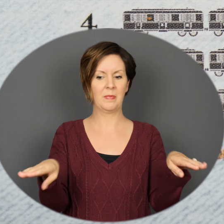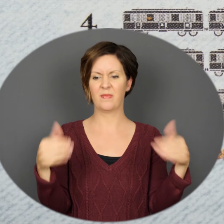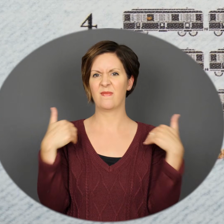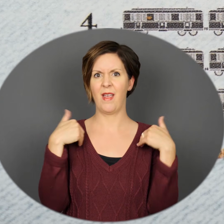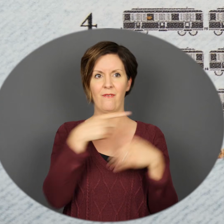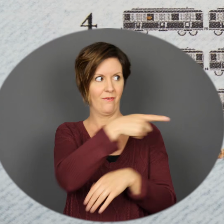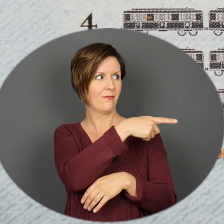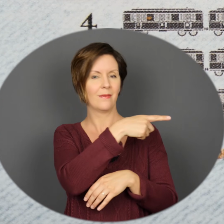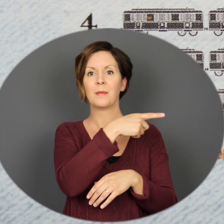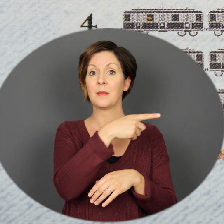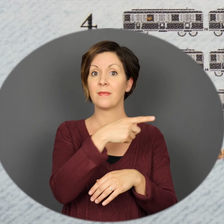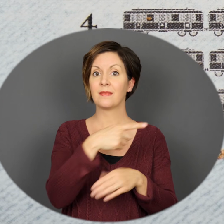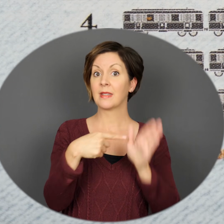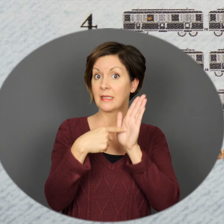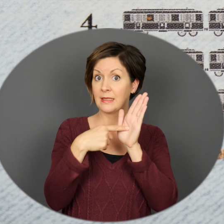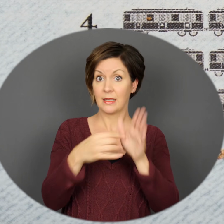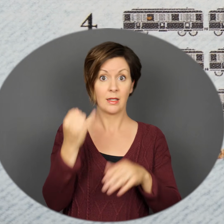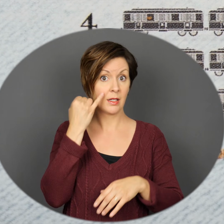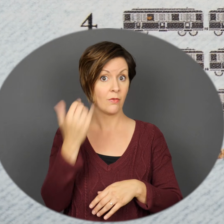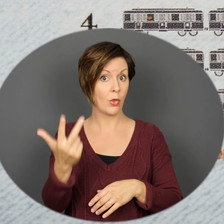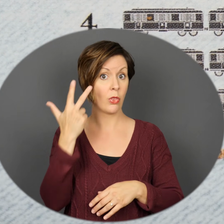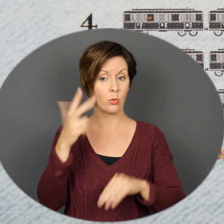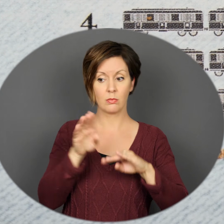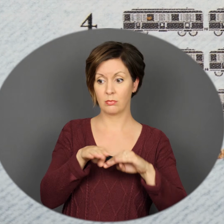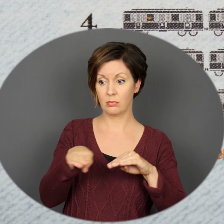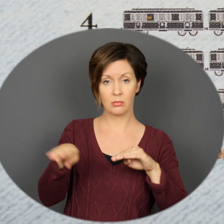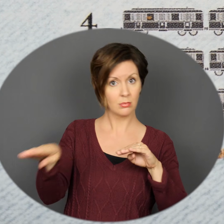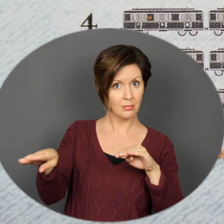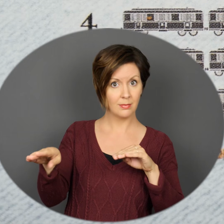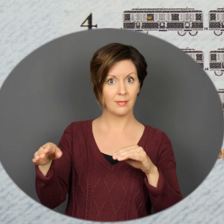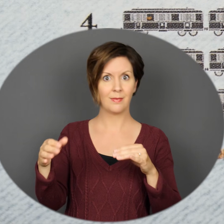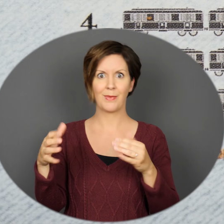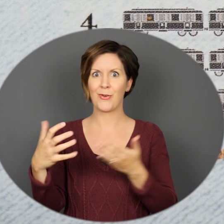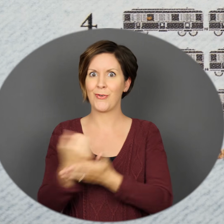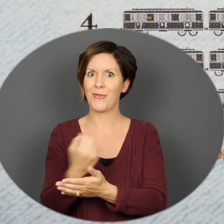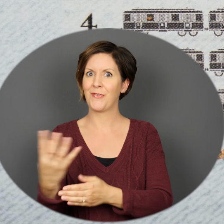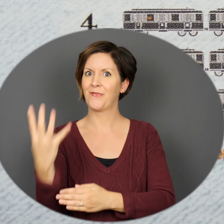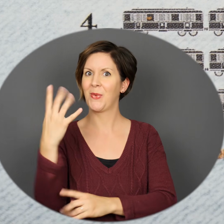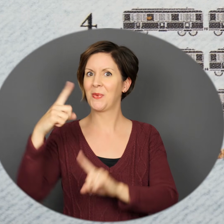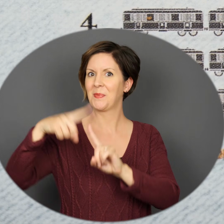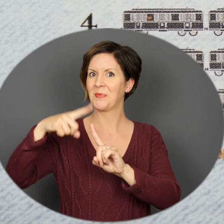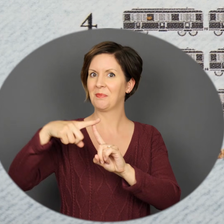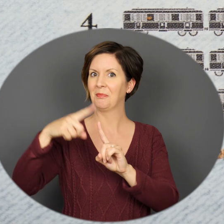So for example, the route I claimed was three cars long and that means I'd collect four points,